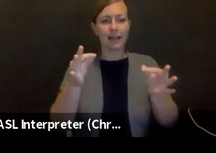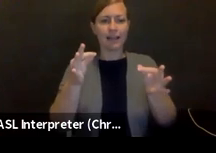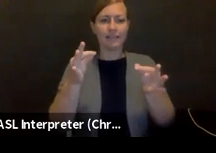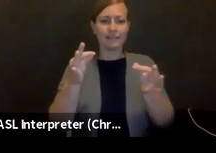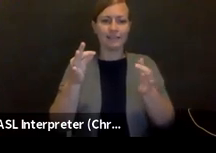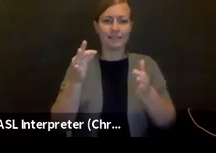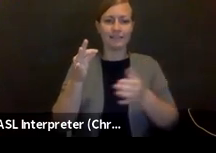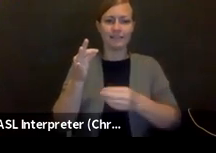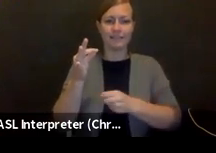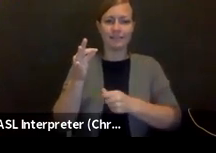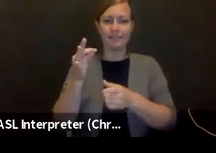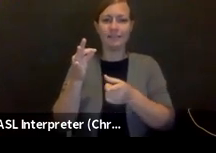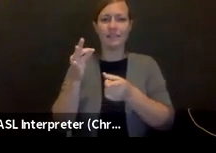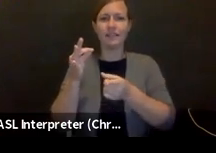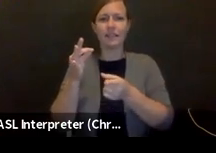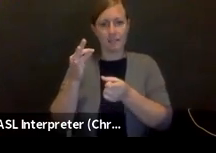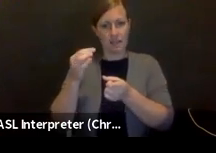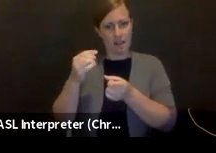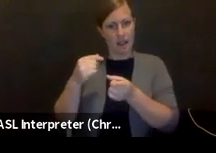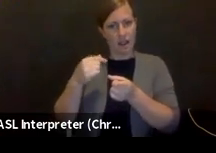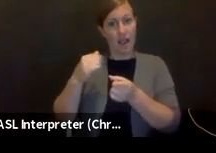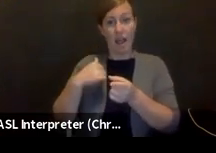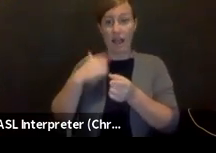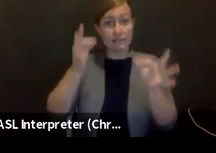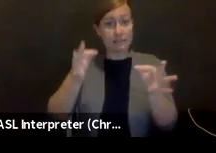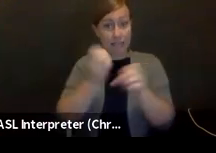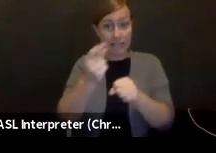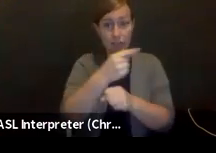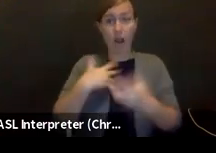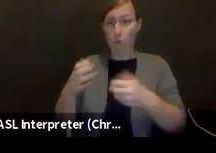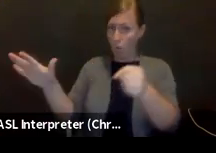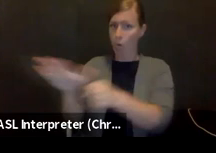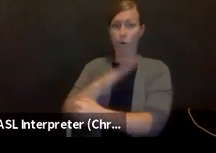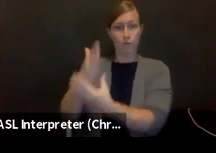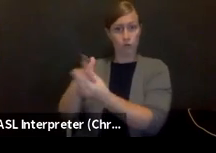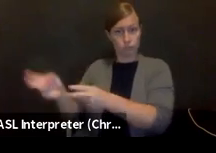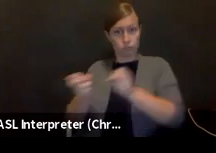ESD 189 - Amy Colburn: And I want this whole folder from unit three to be added to a new course I could say add the course.